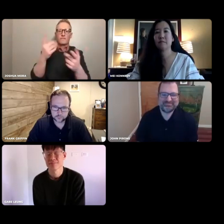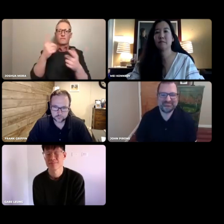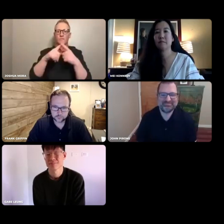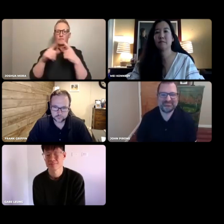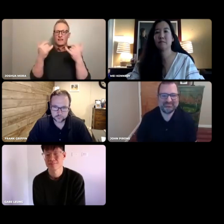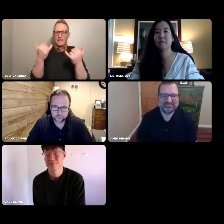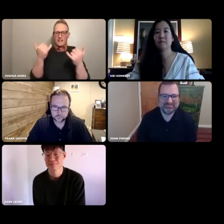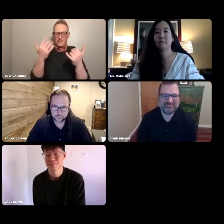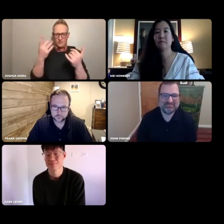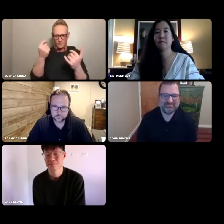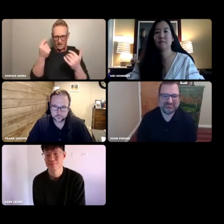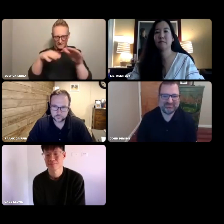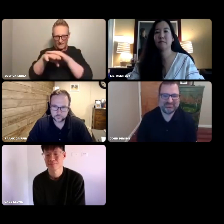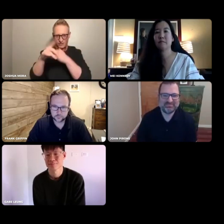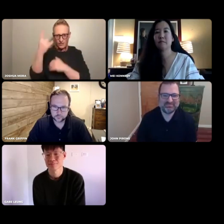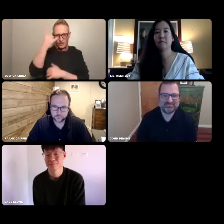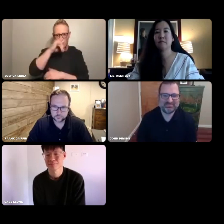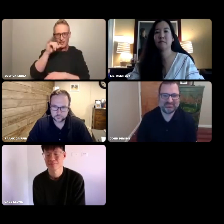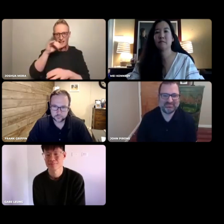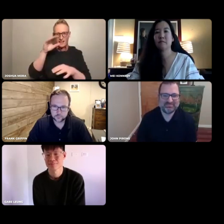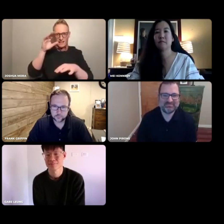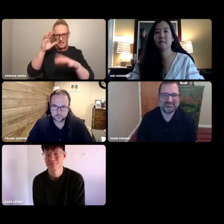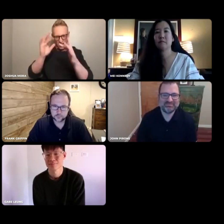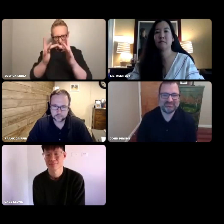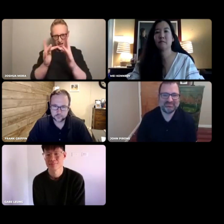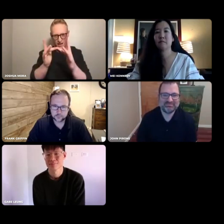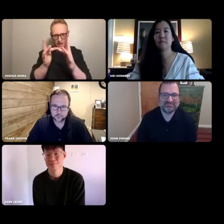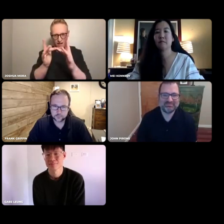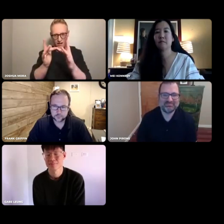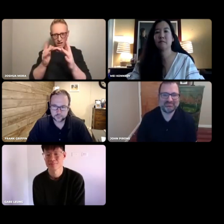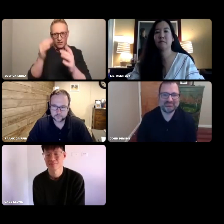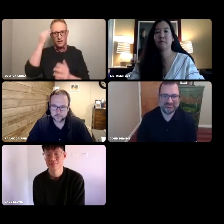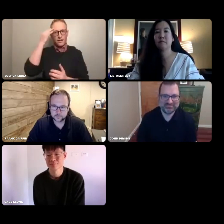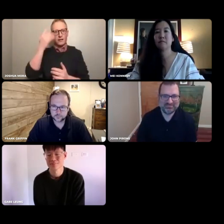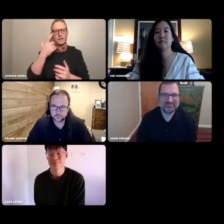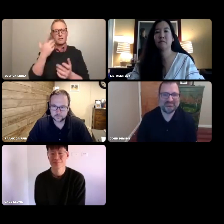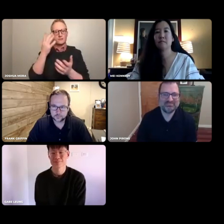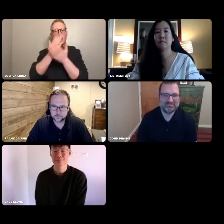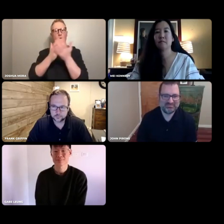We imagined interpreters coming into the classroom.